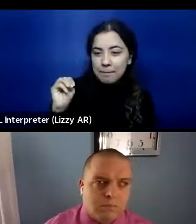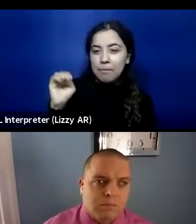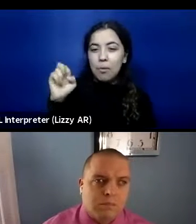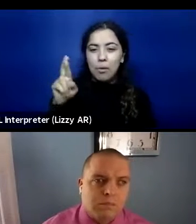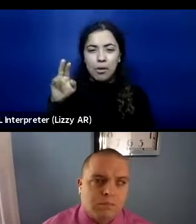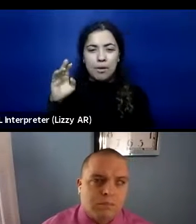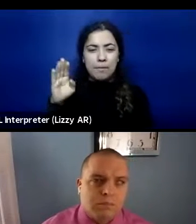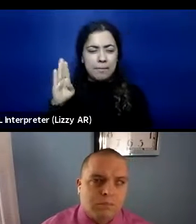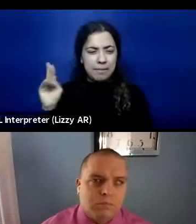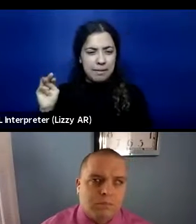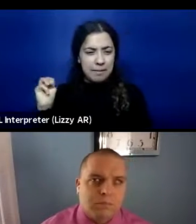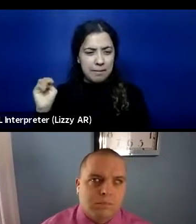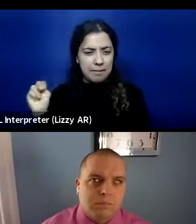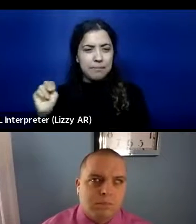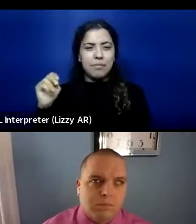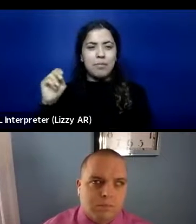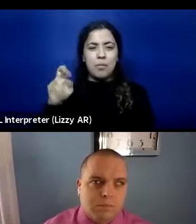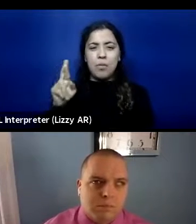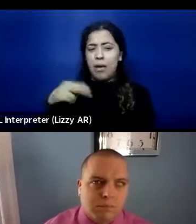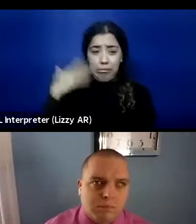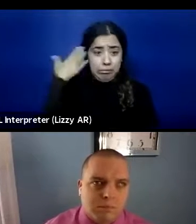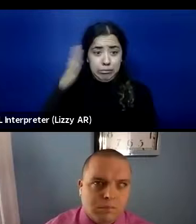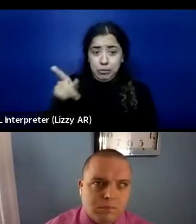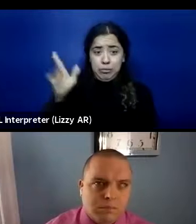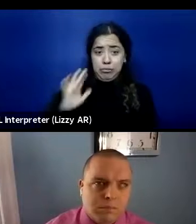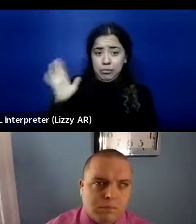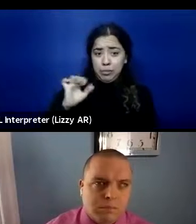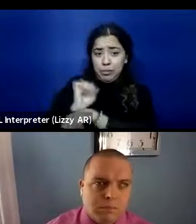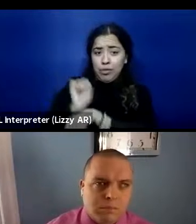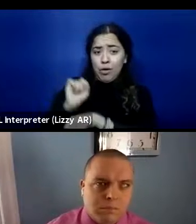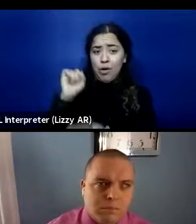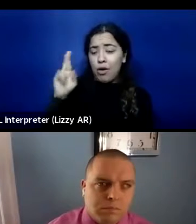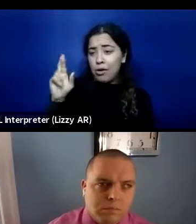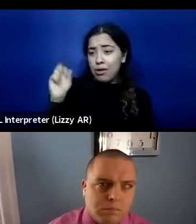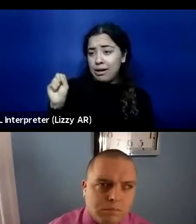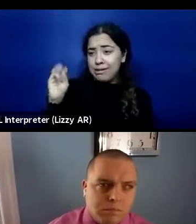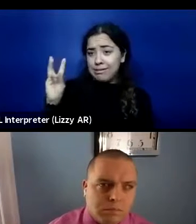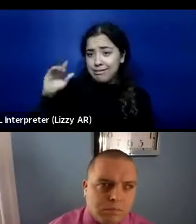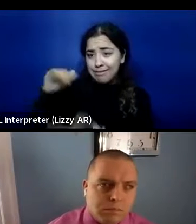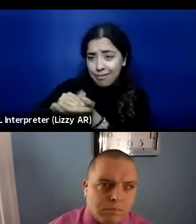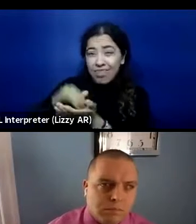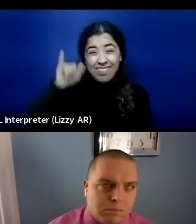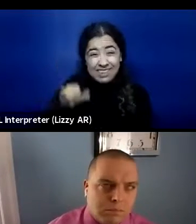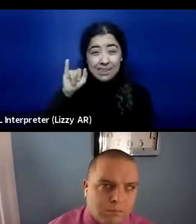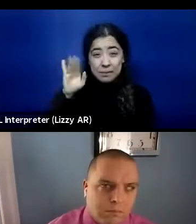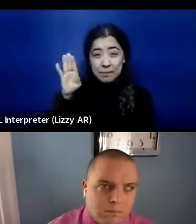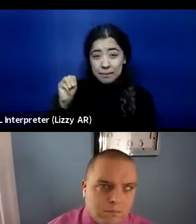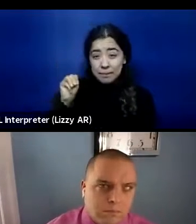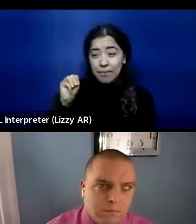and I didn't know you worked on the RS6000s which were the IBM instance of routers that was in-